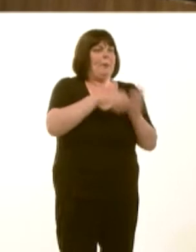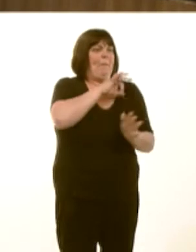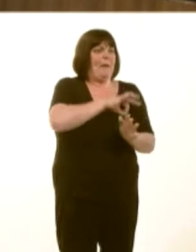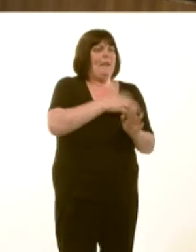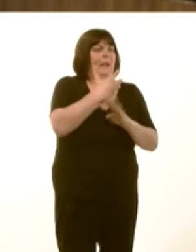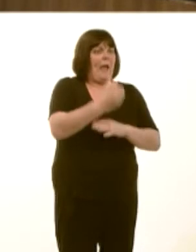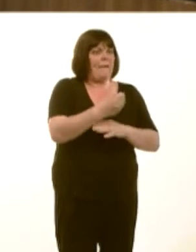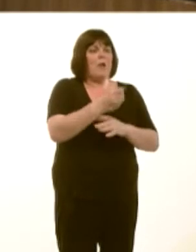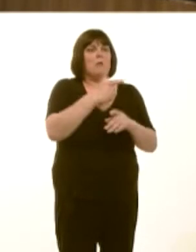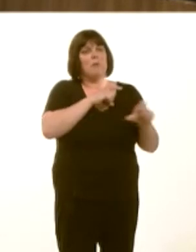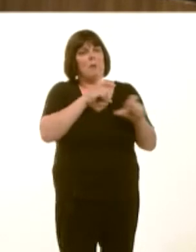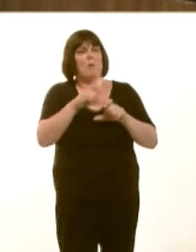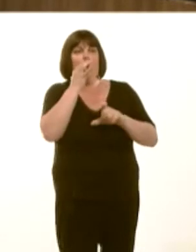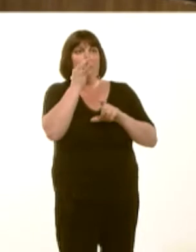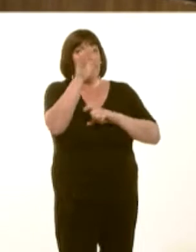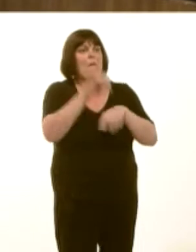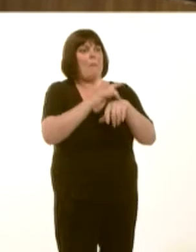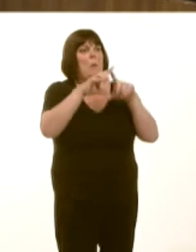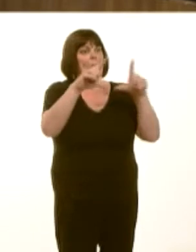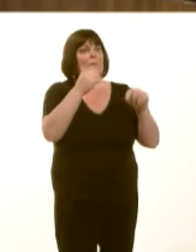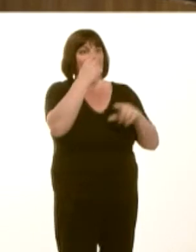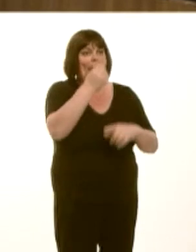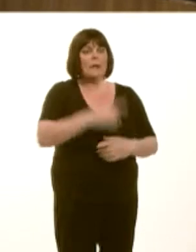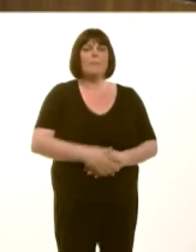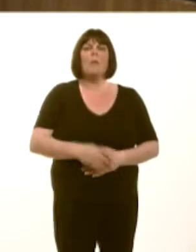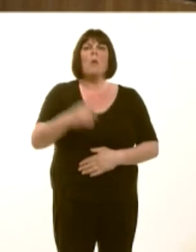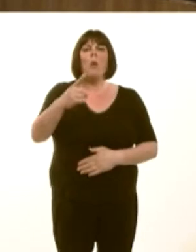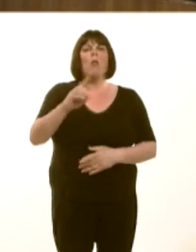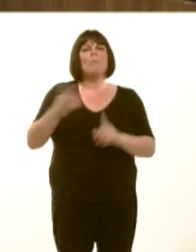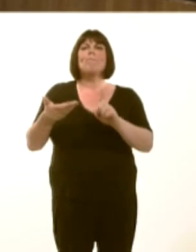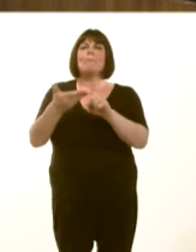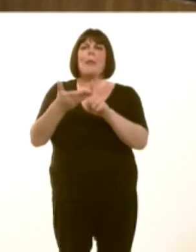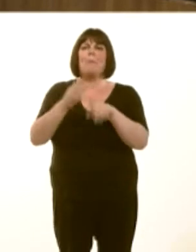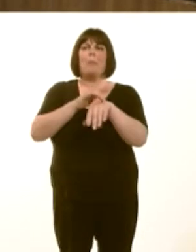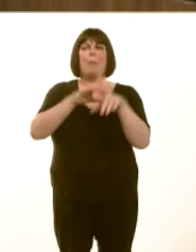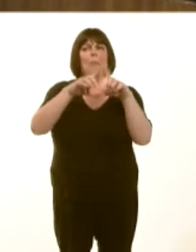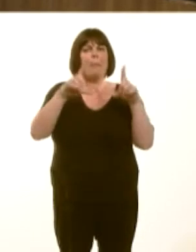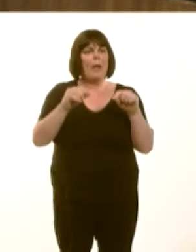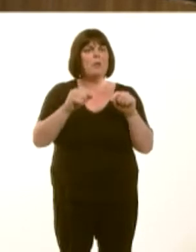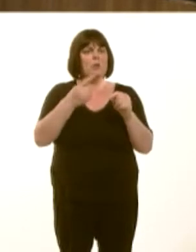have to ensure that the blue badge scheme doesnít have unintended consequences. Thatís why, of course, the Minister is making the statement.